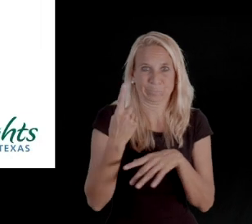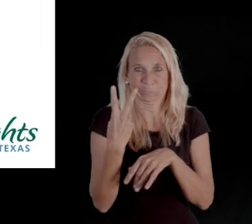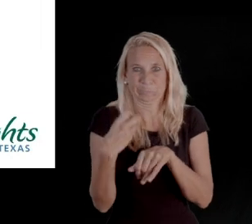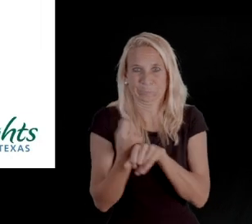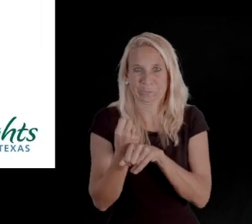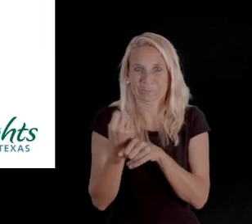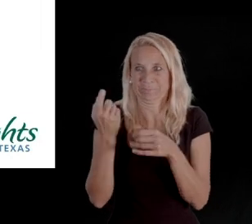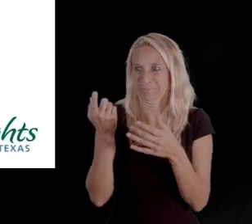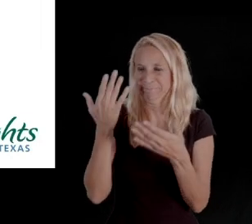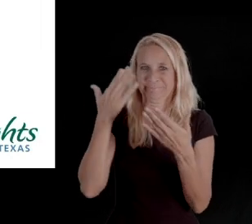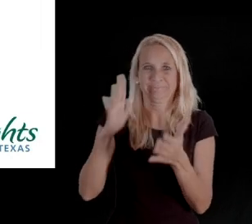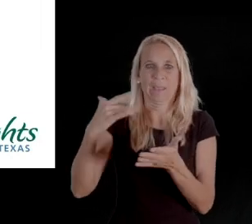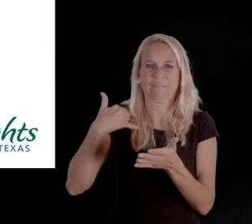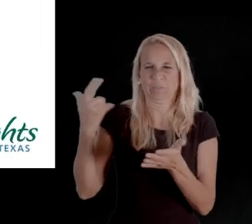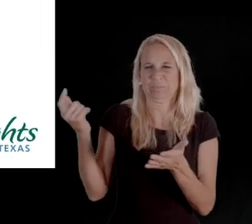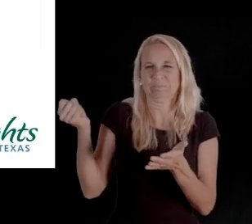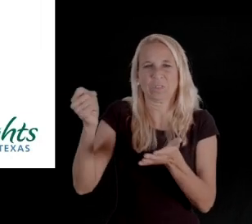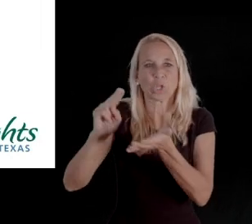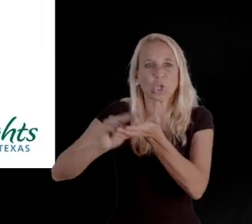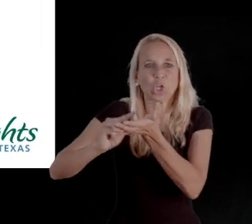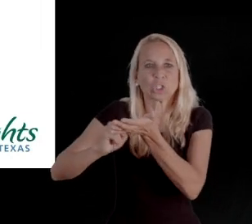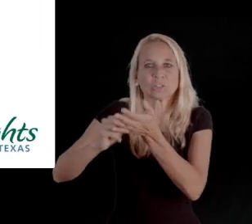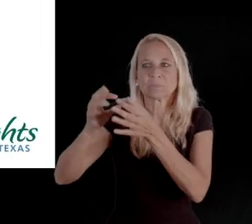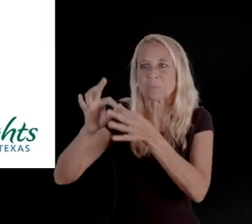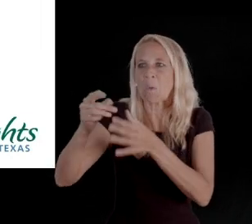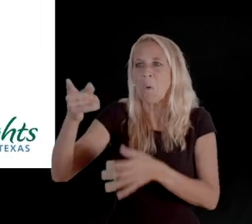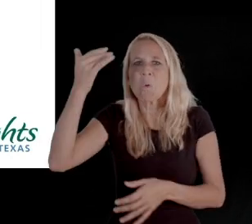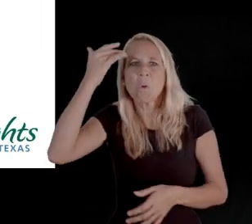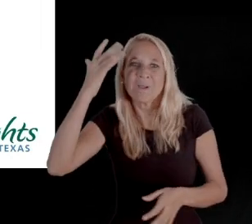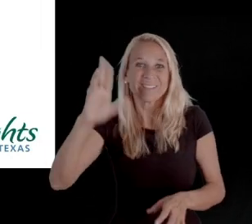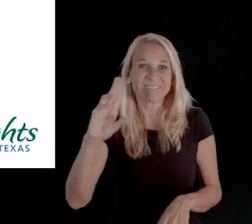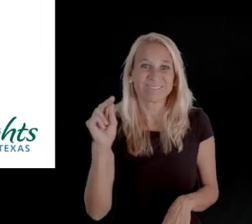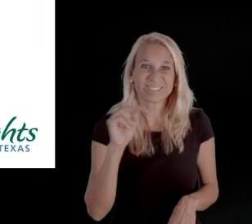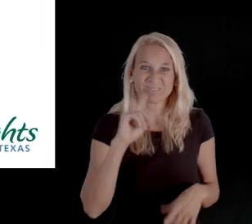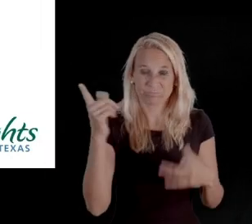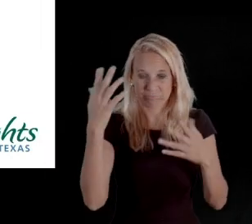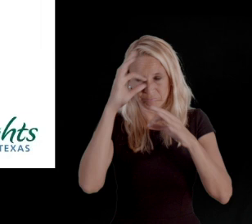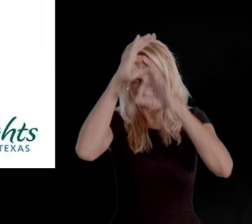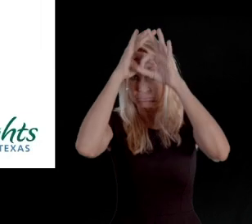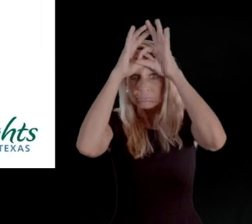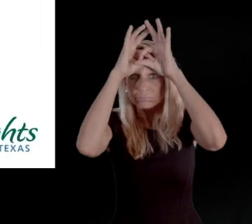they've had nurse hearing officers. That's not something they've had before.